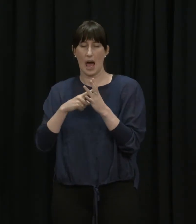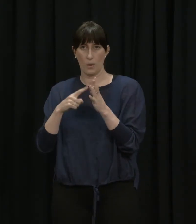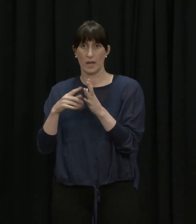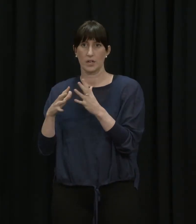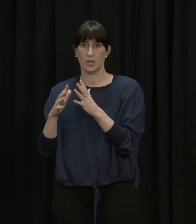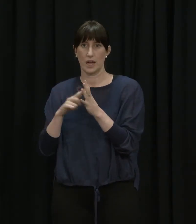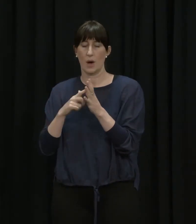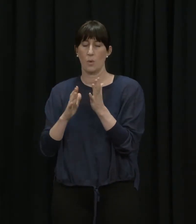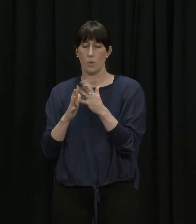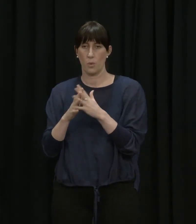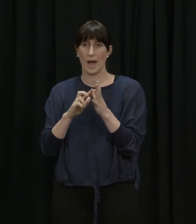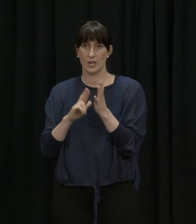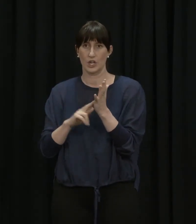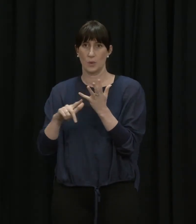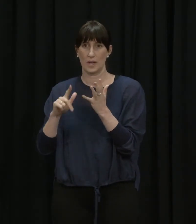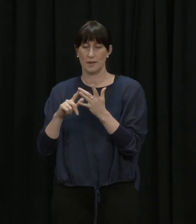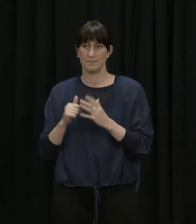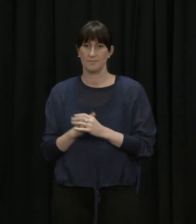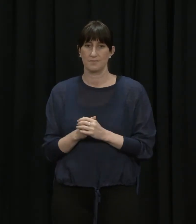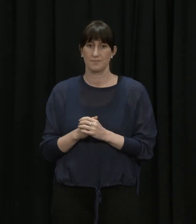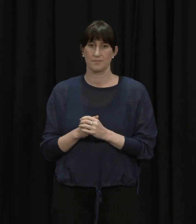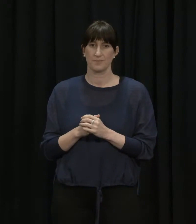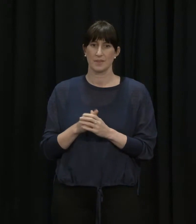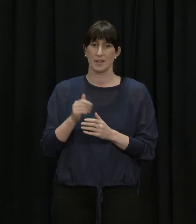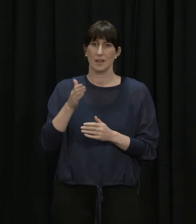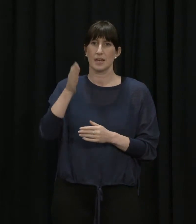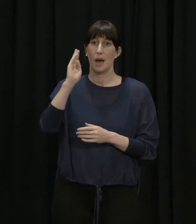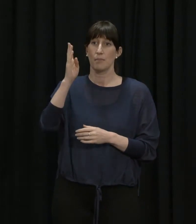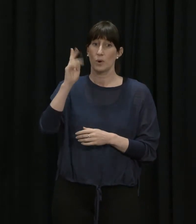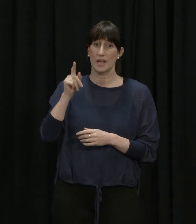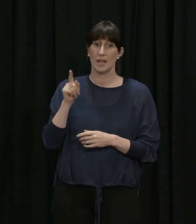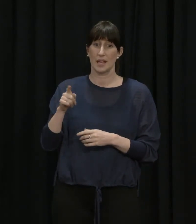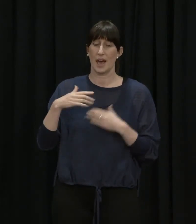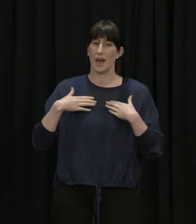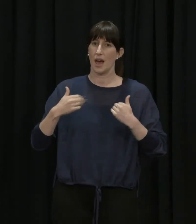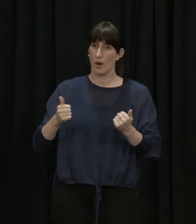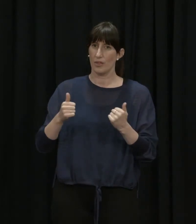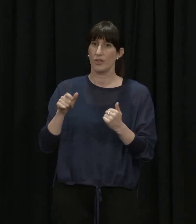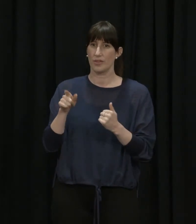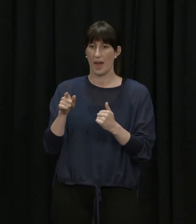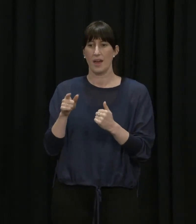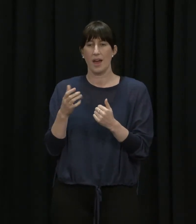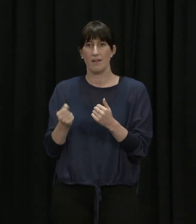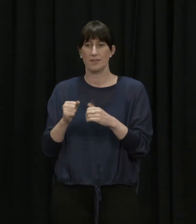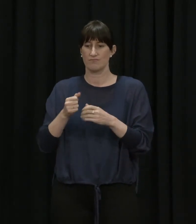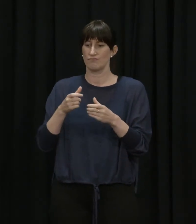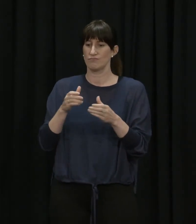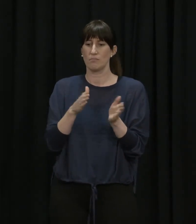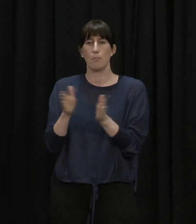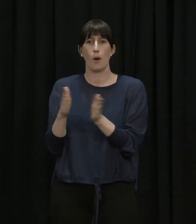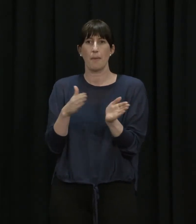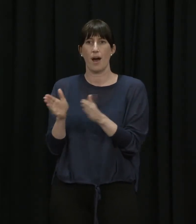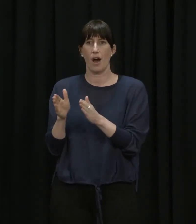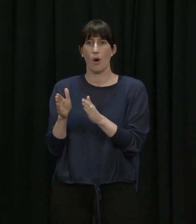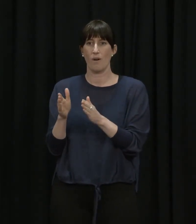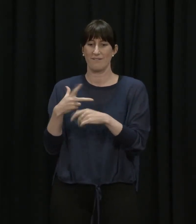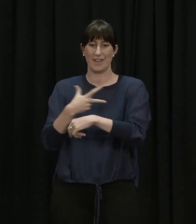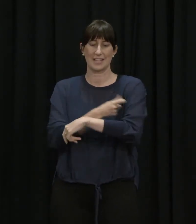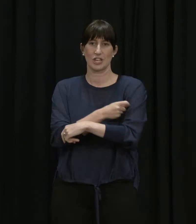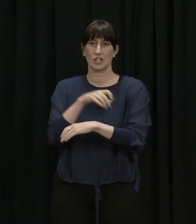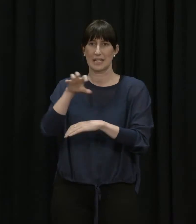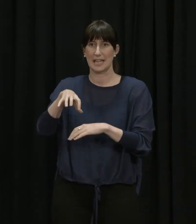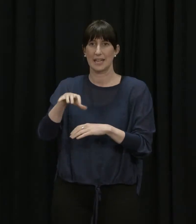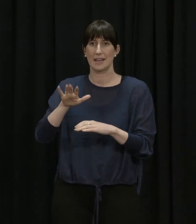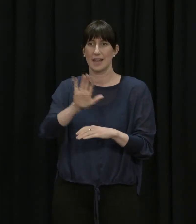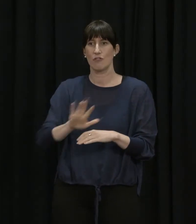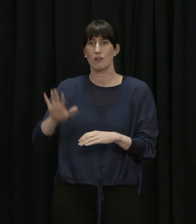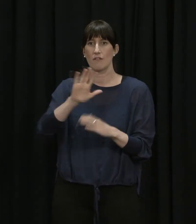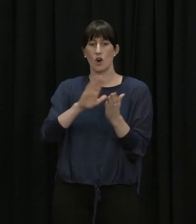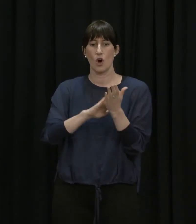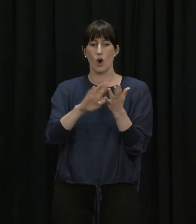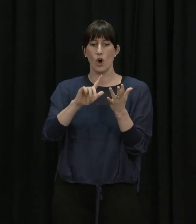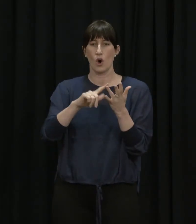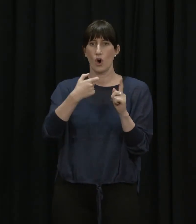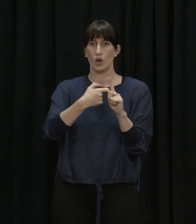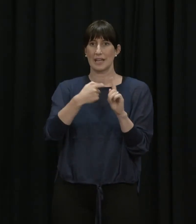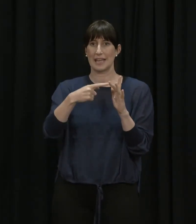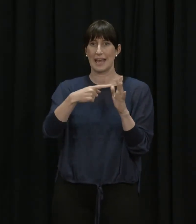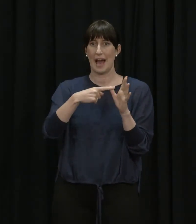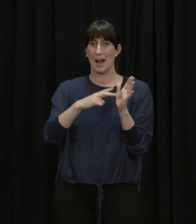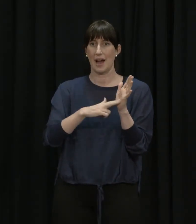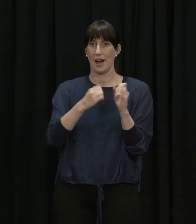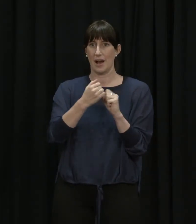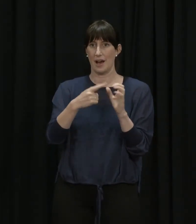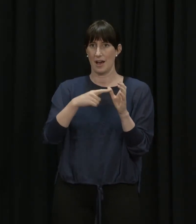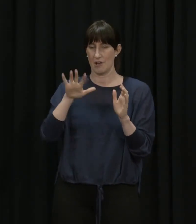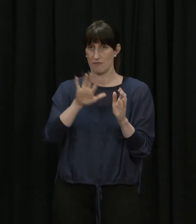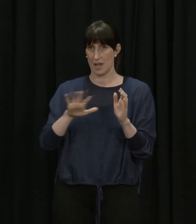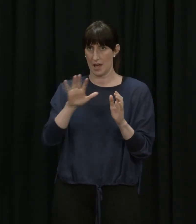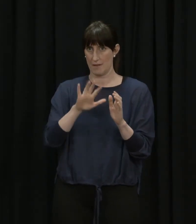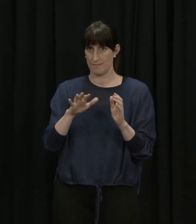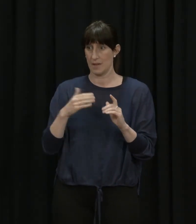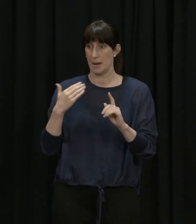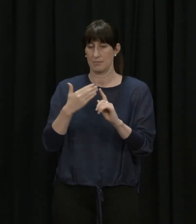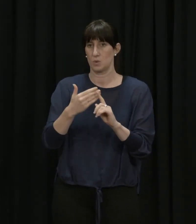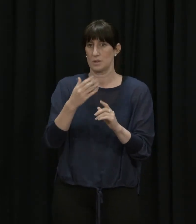sweeping in.